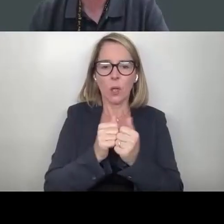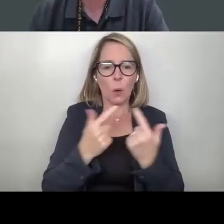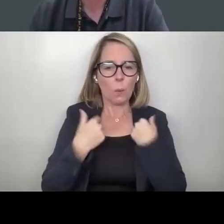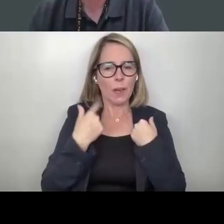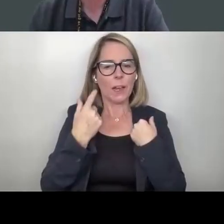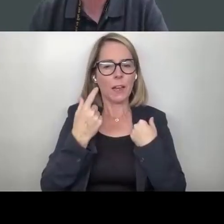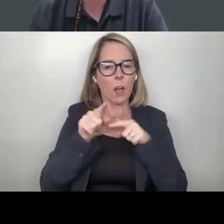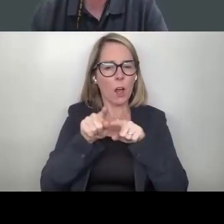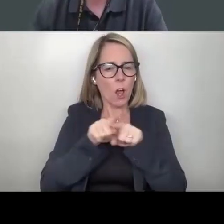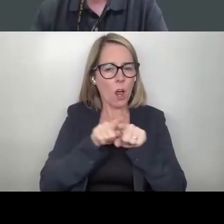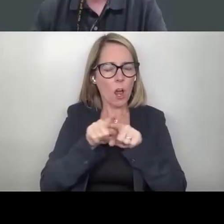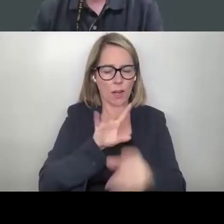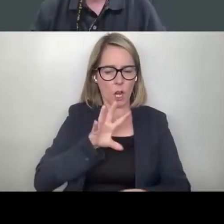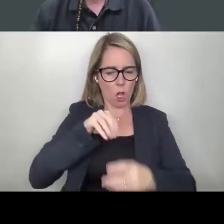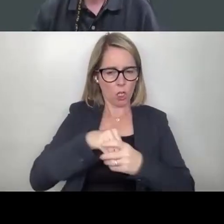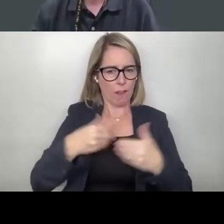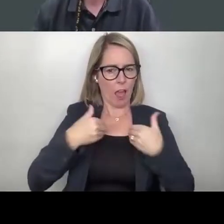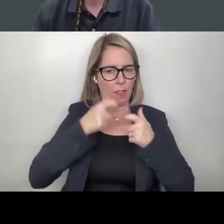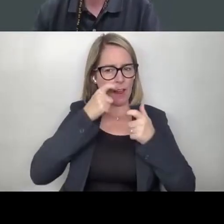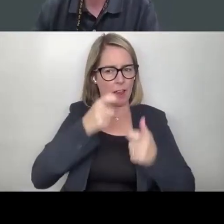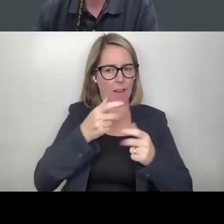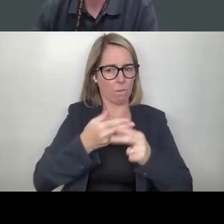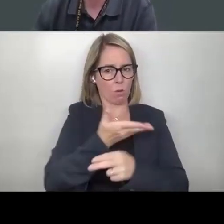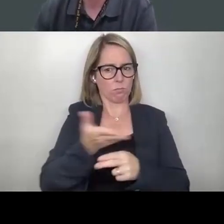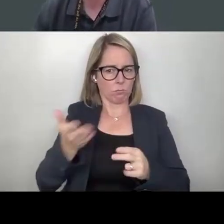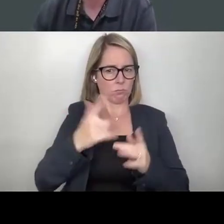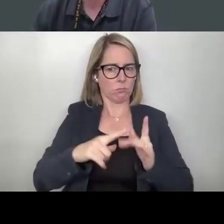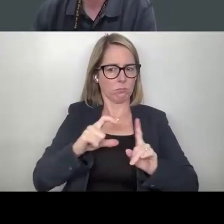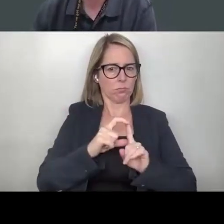for people with intellectual disability. From the Centre’s perspective, we've been doing a lot